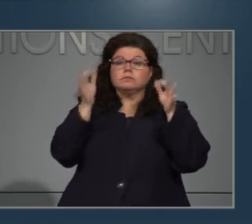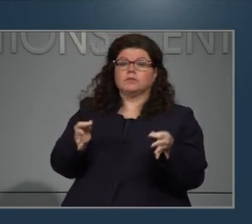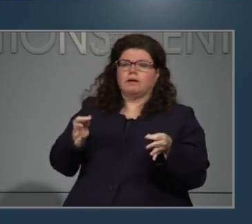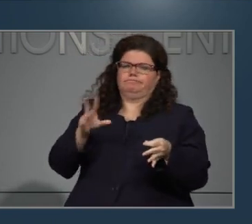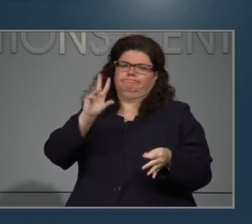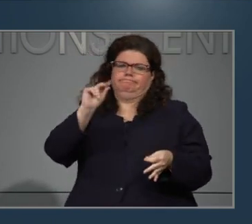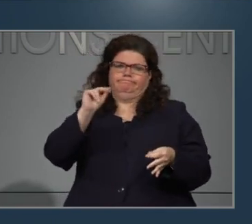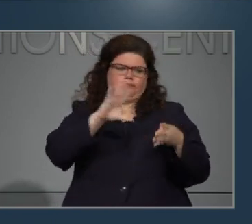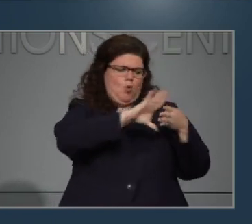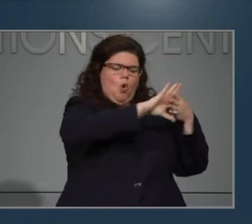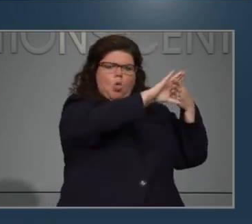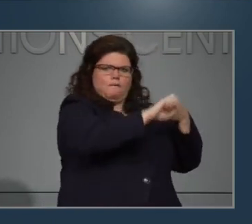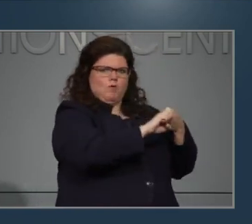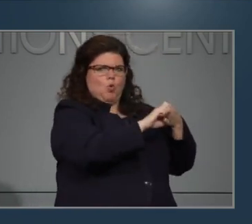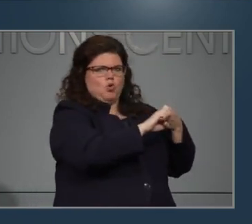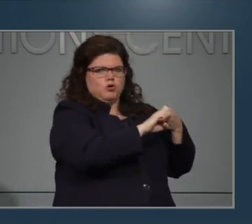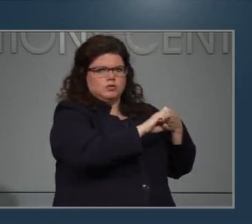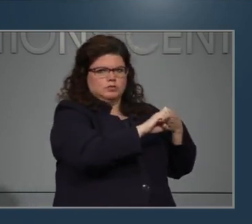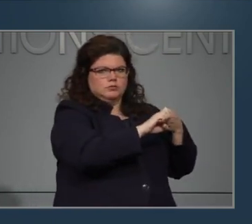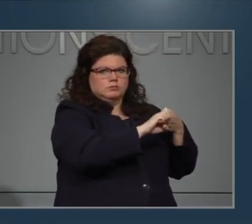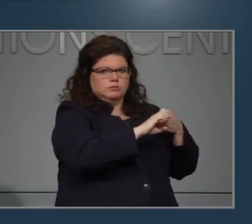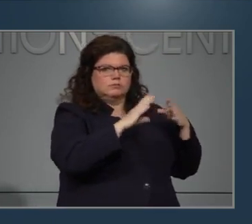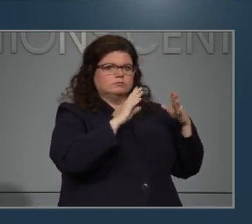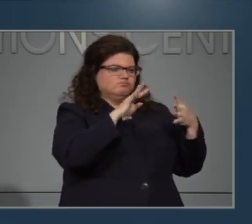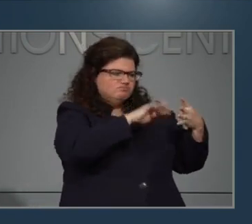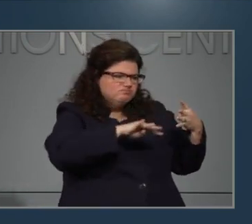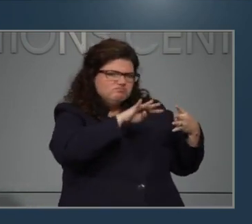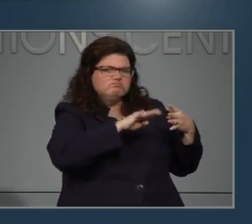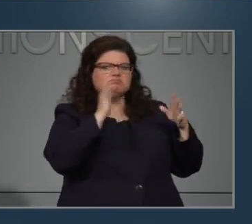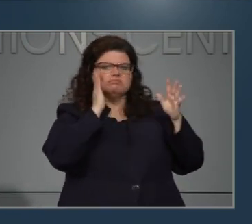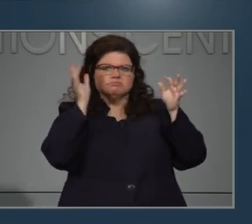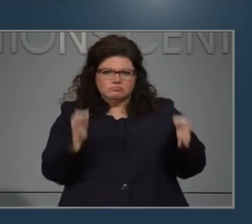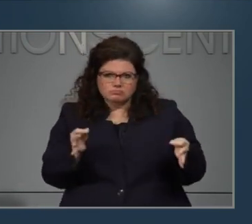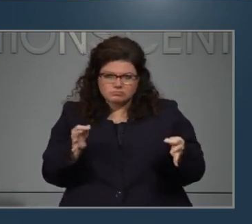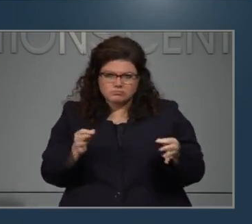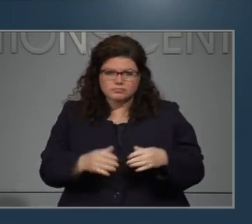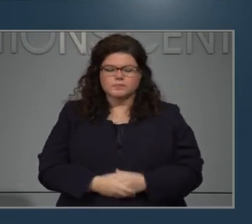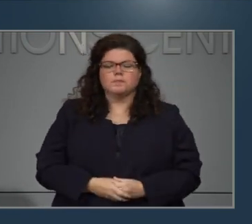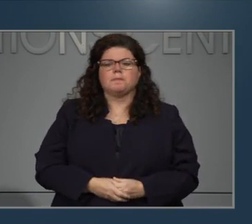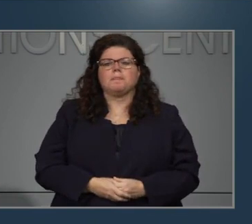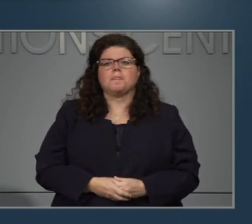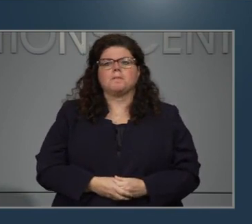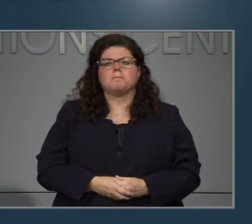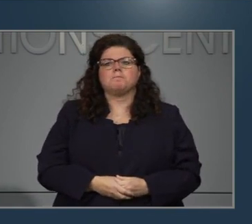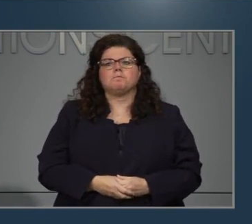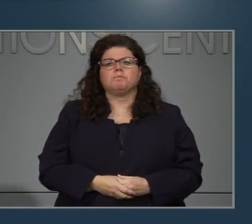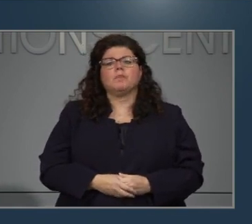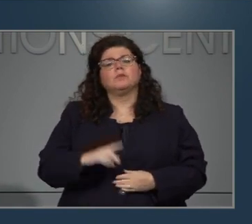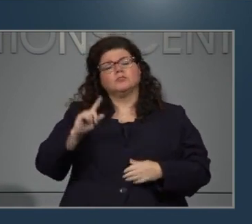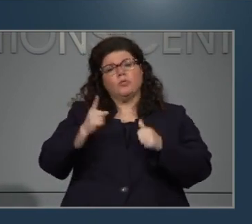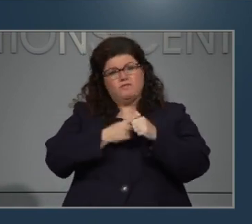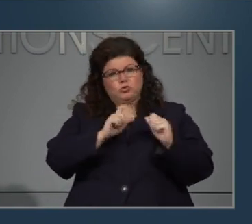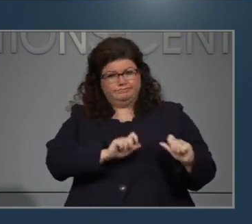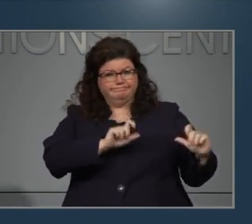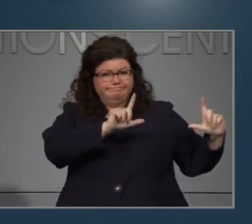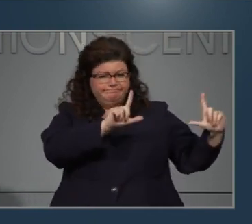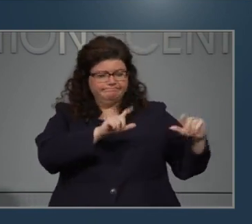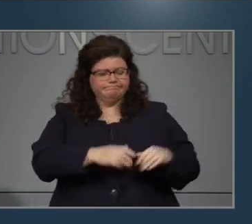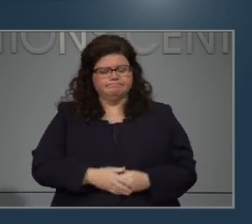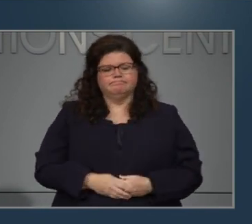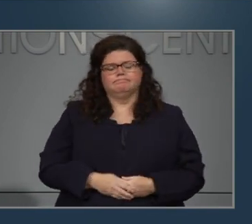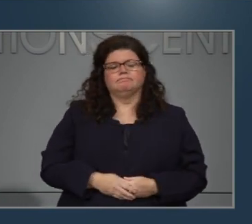WE REALLY NEED TO SEE THEM AS A WHOLE PACKAGE WHEN MAKING DECISIONS AND REMEMBER EACH OF THESE DATA POINTS ITS OWN LIMITATIONS.